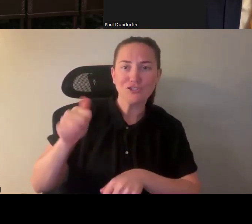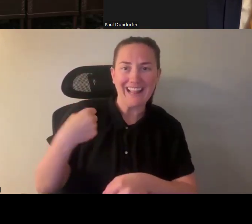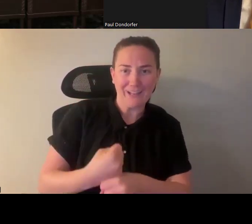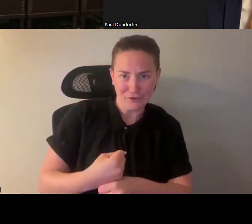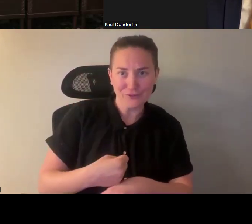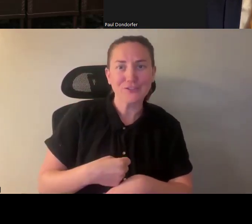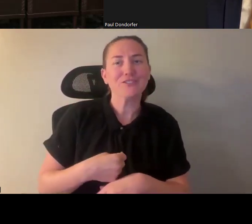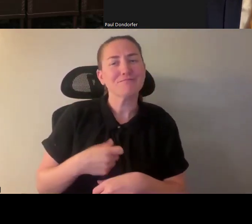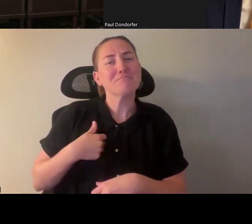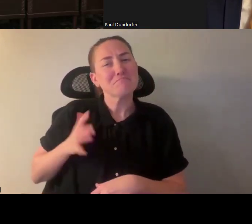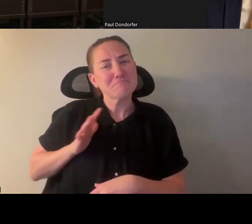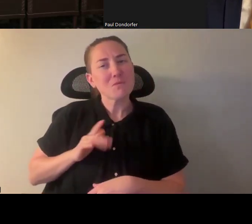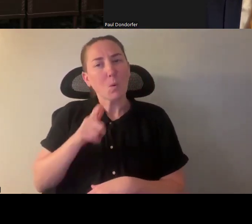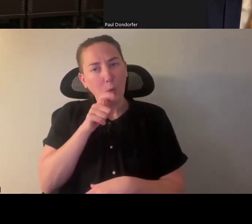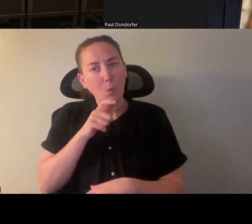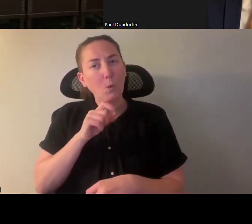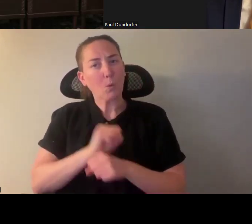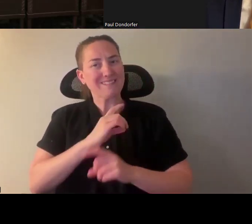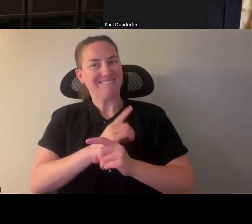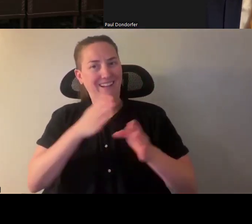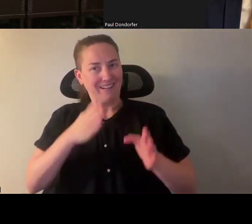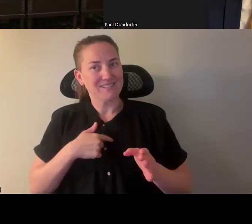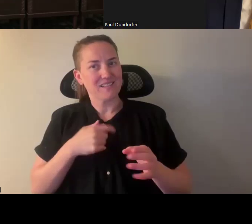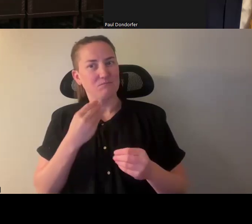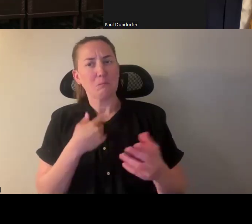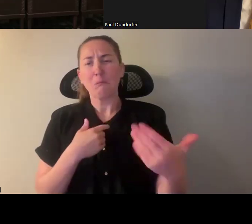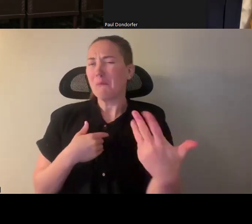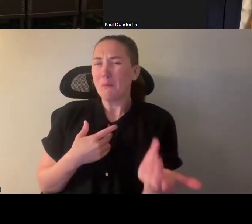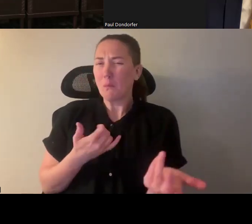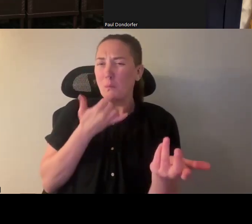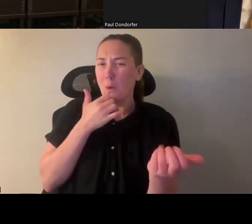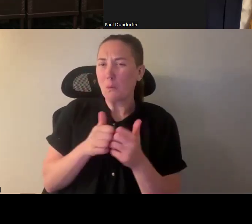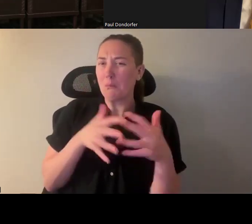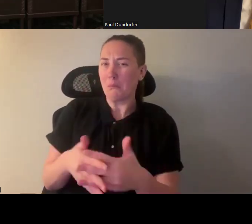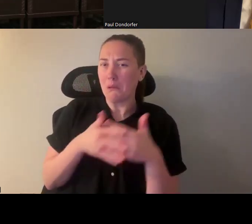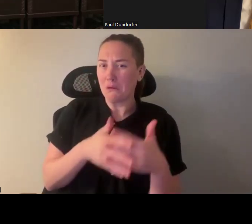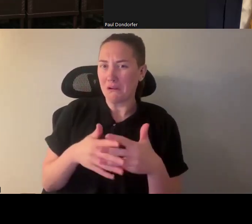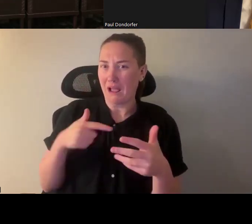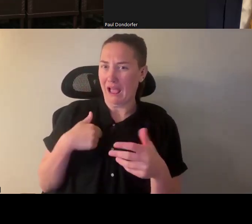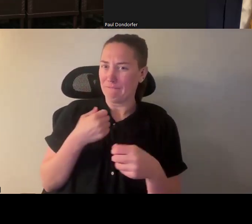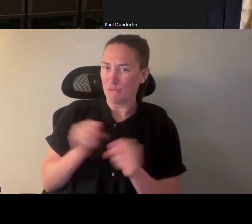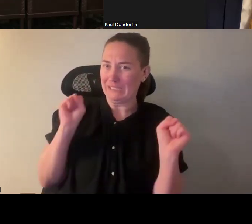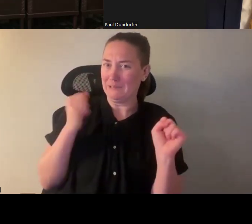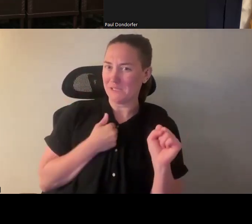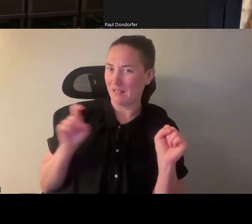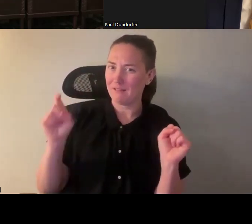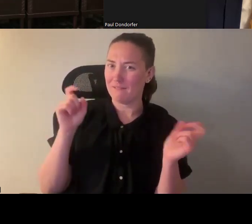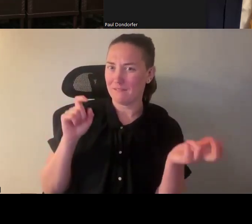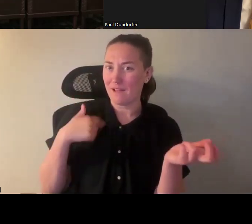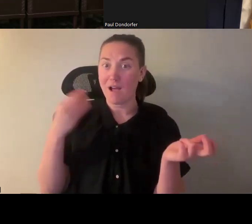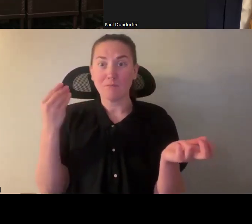share with defendants who would say to me "What's wrong with America aren't I free And I said well